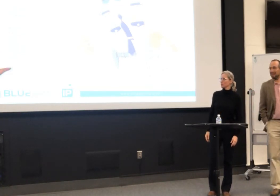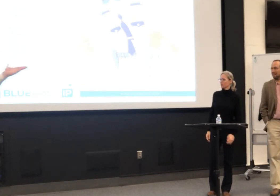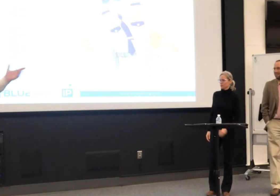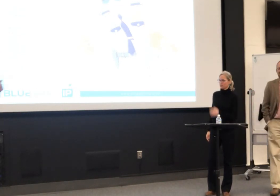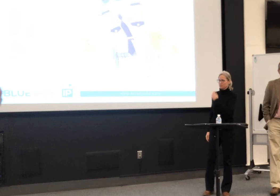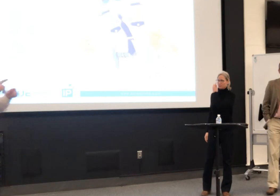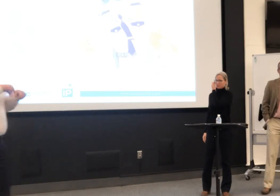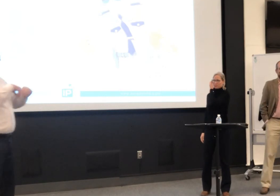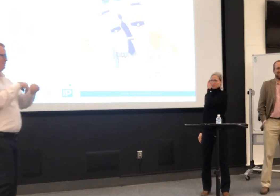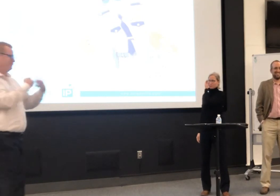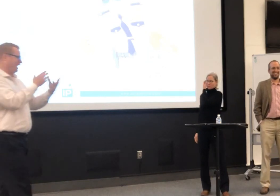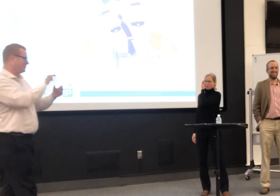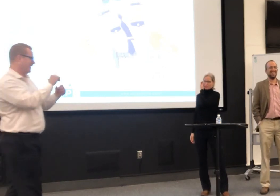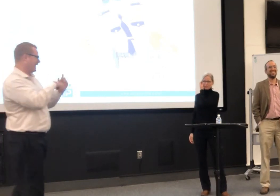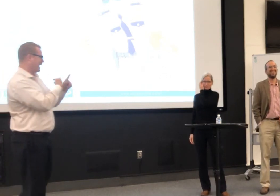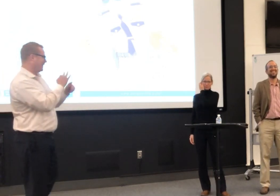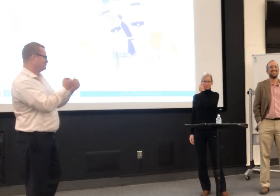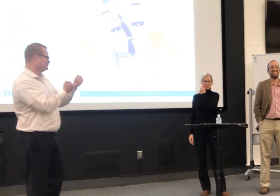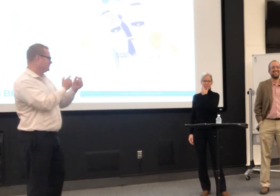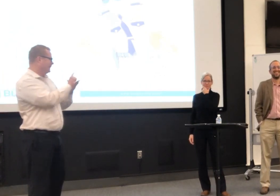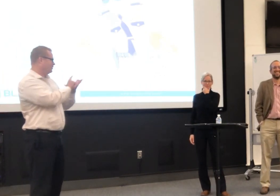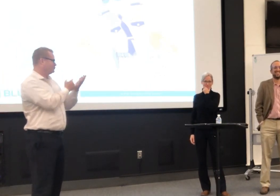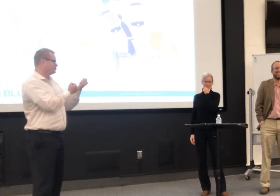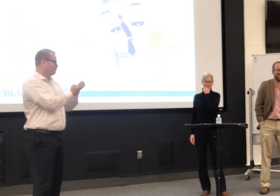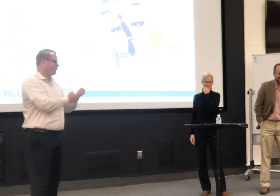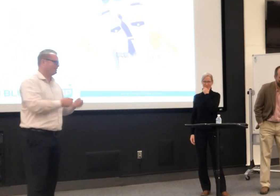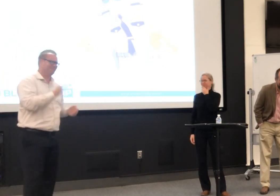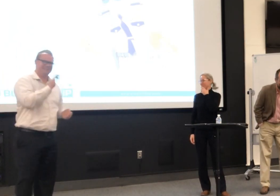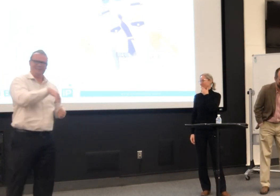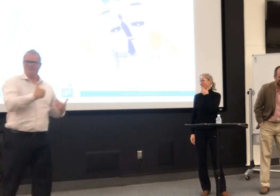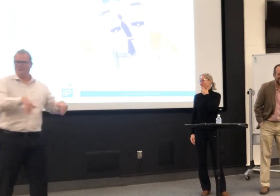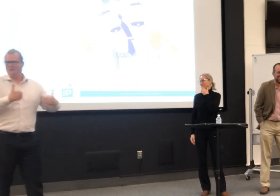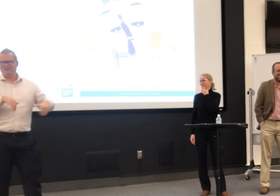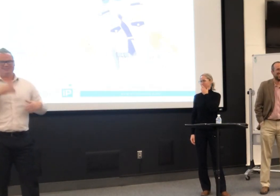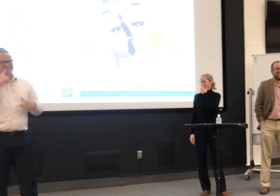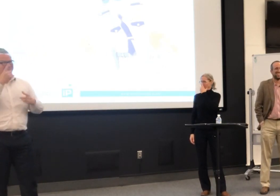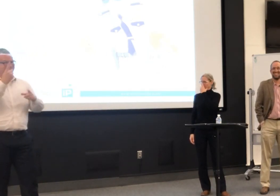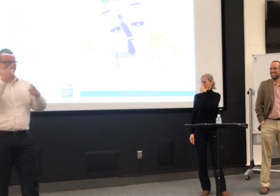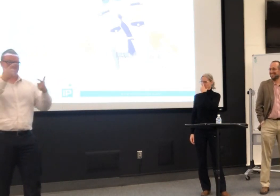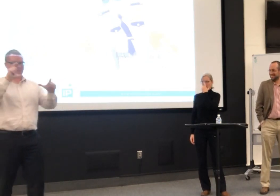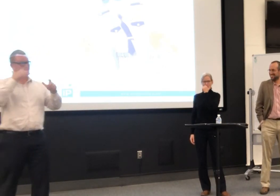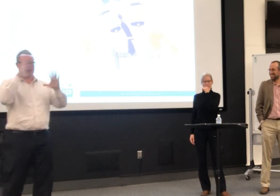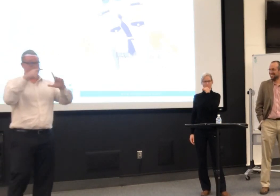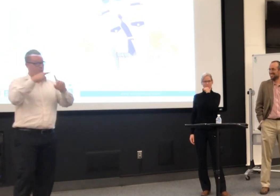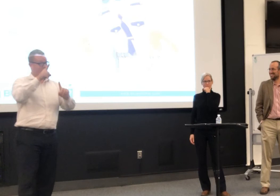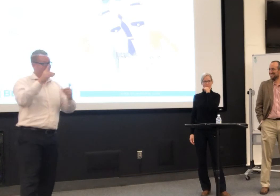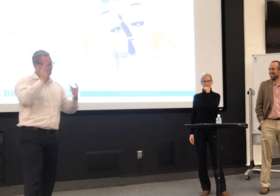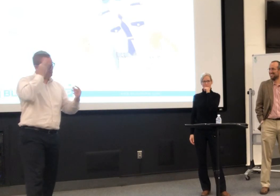[Ryan] And that's why we've got people like you who are just geniuses, thank you very much for your support, that's a good one.